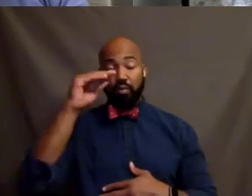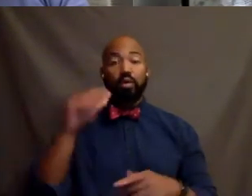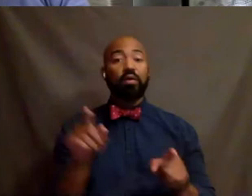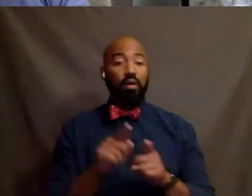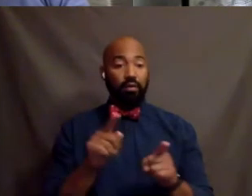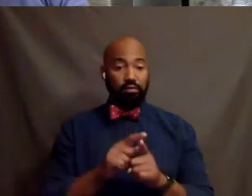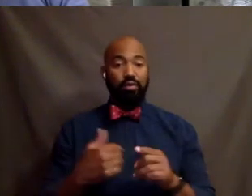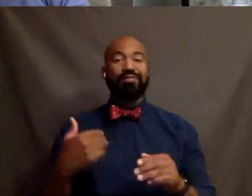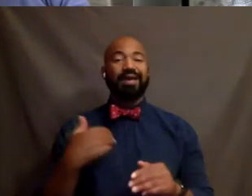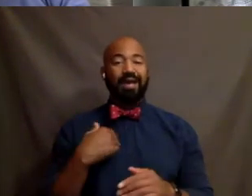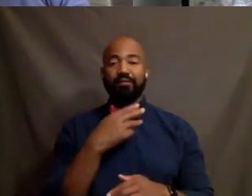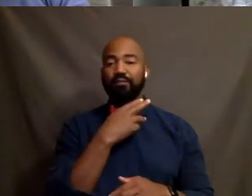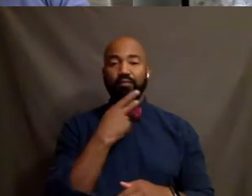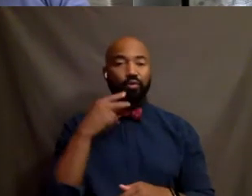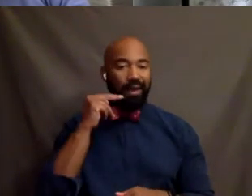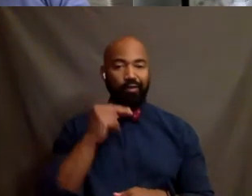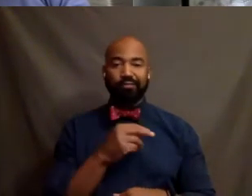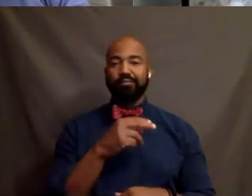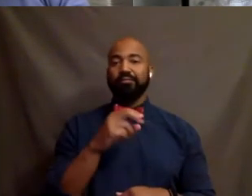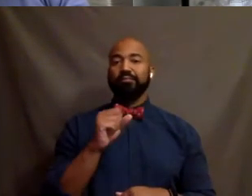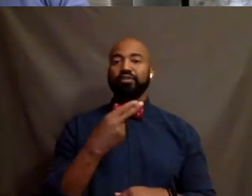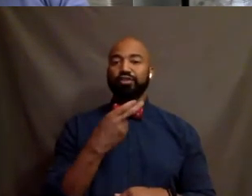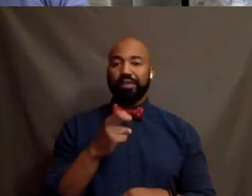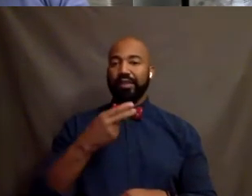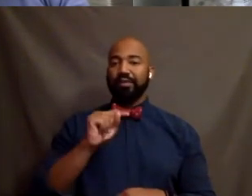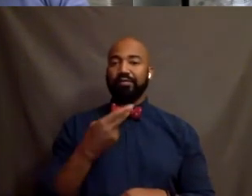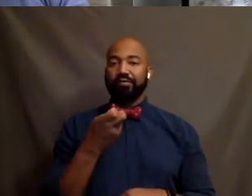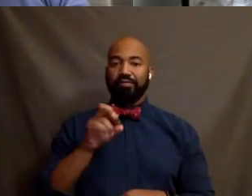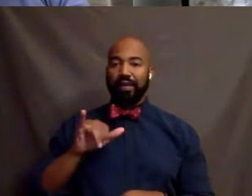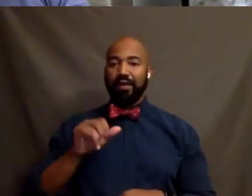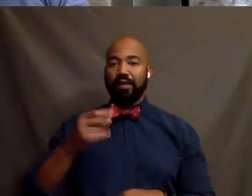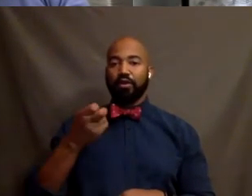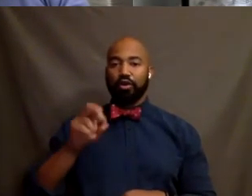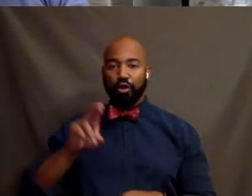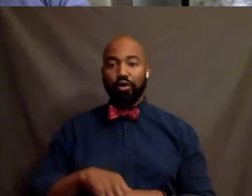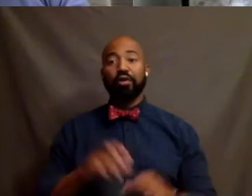a dramatically feminine presentation, can they pursue a less strong dose of feminizing hormones